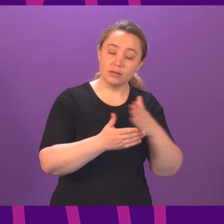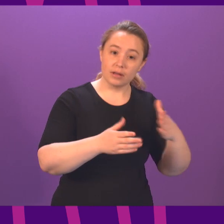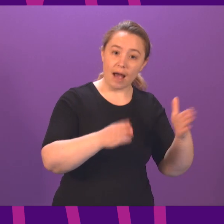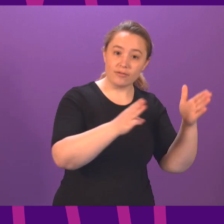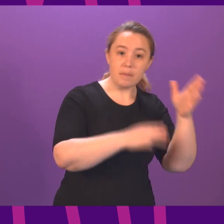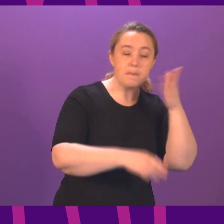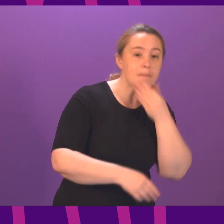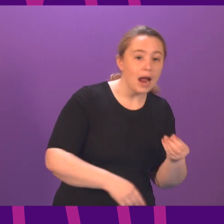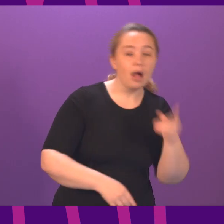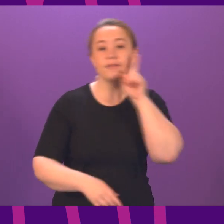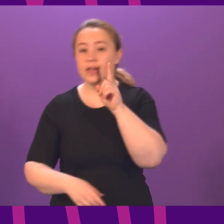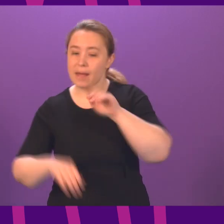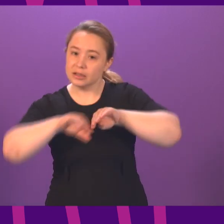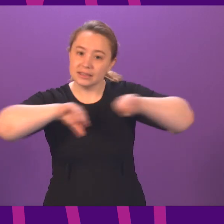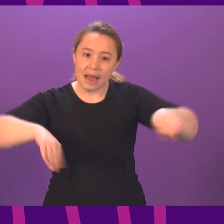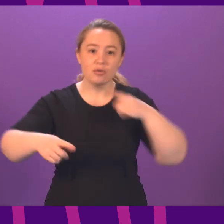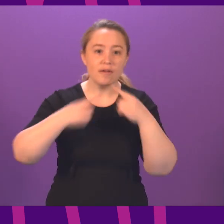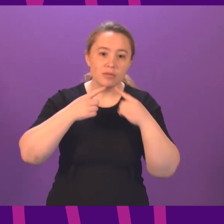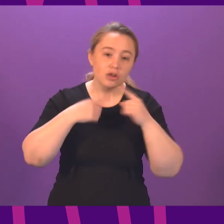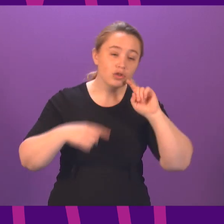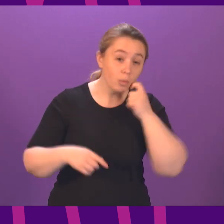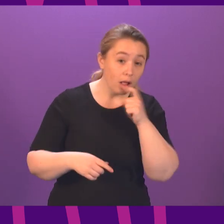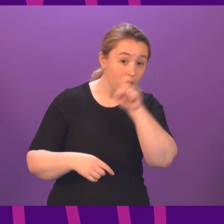The First Minister (Nicola Sturgeon): I am not entirely sure—and that is my fault,